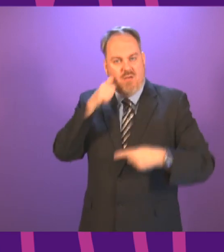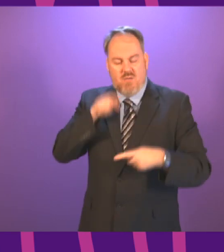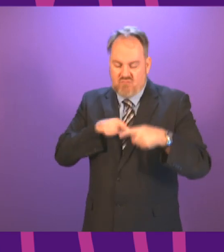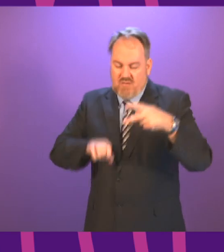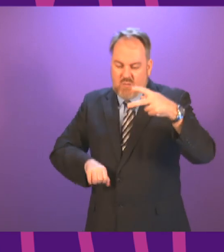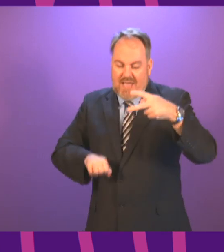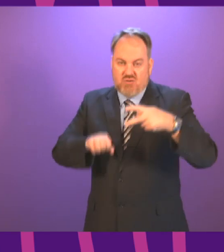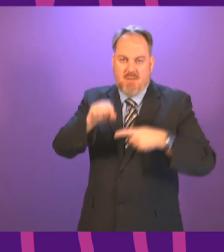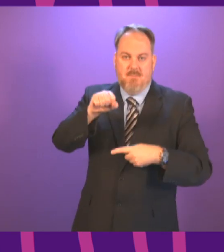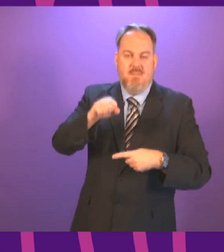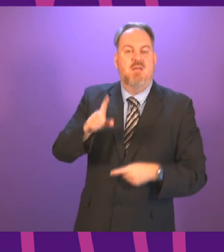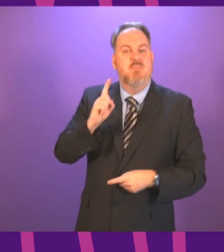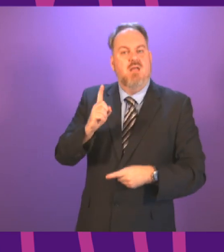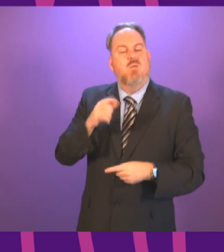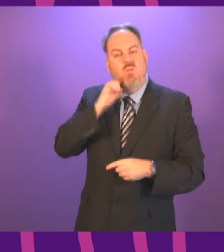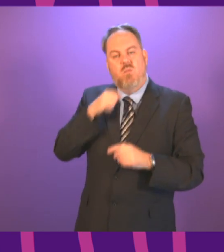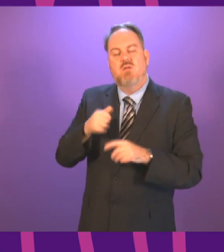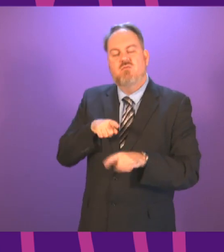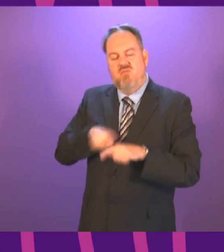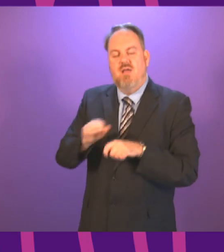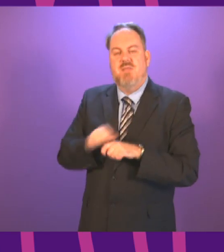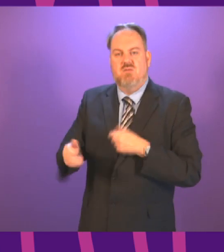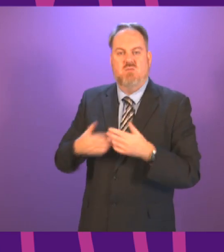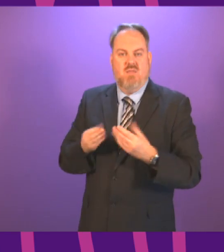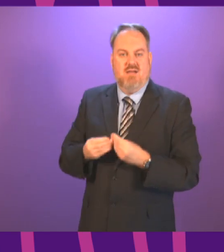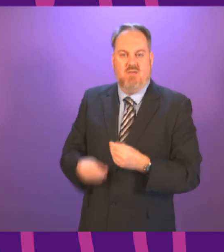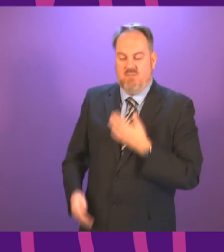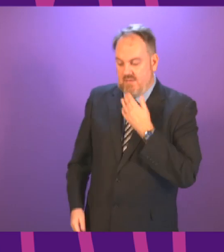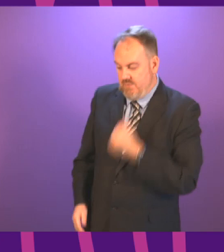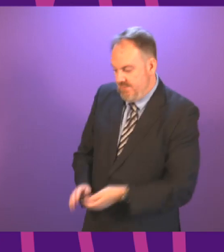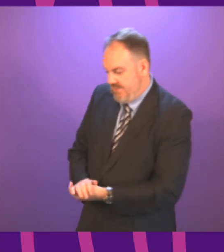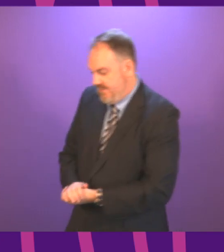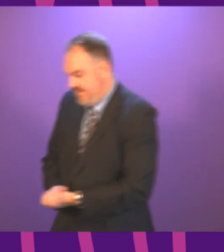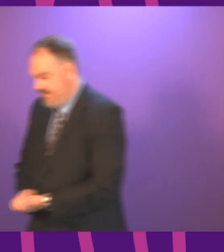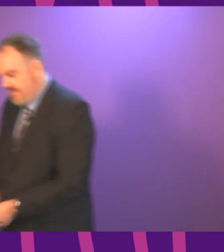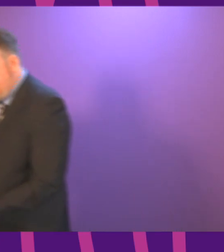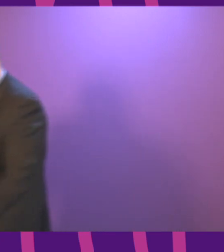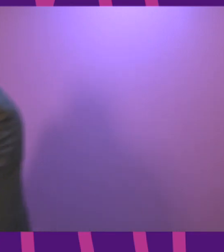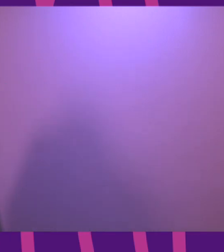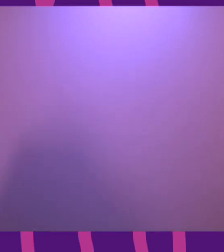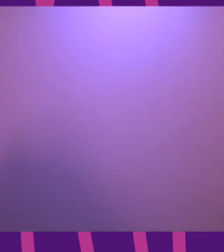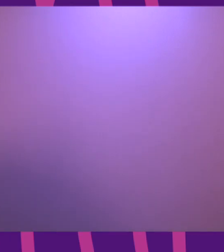We will do that, with dentists, and as effectively as we possibly can. 8. Rachael Hamilton (Ettrick, Roxburgh and Berwickshire) (Con):